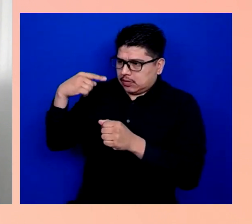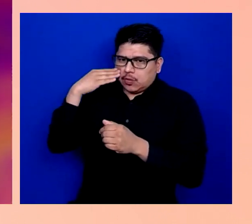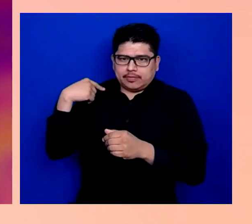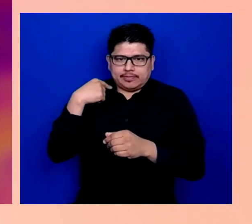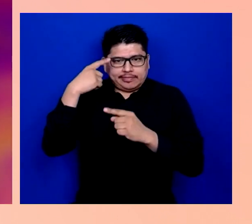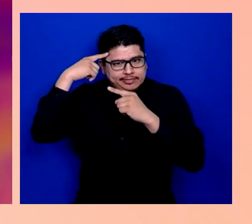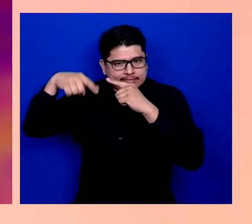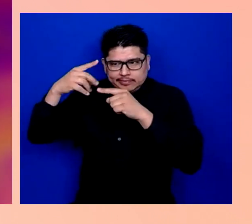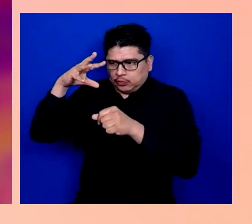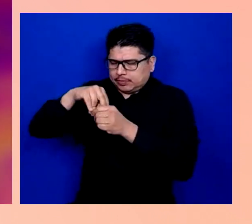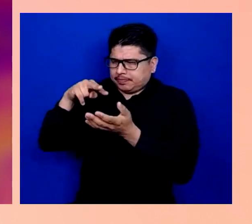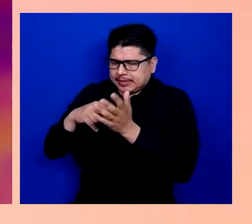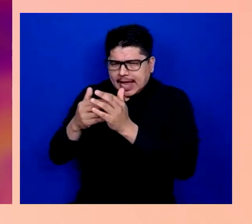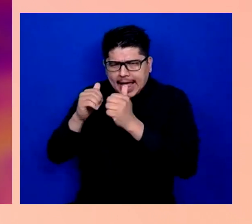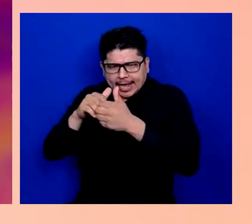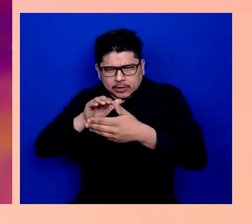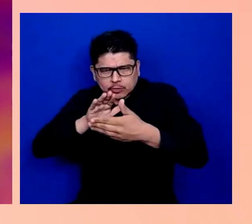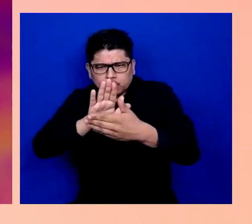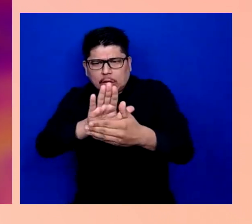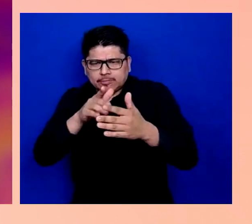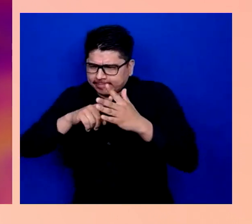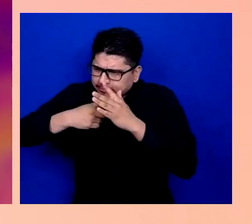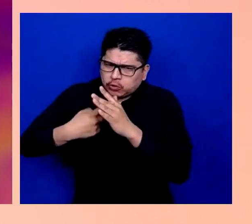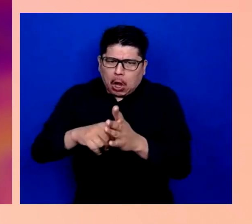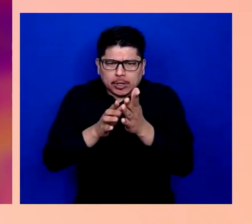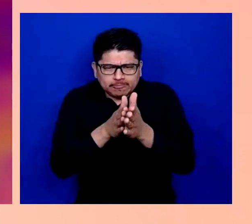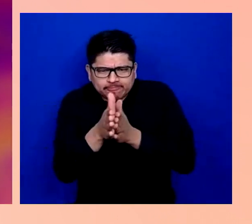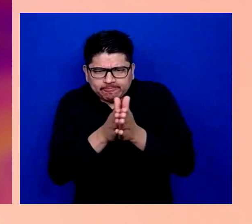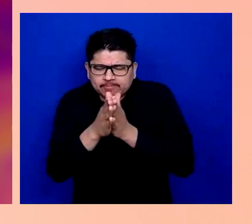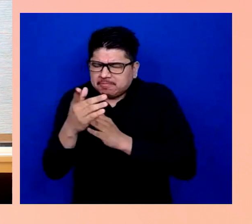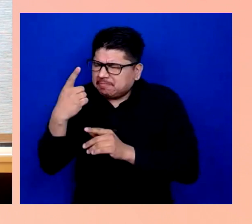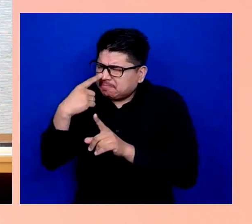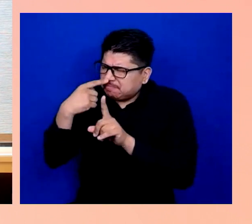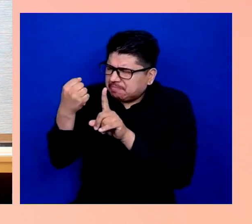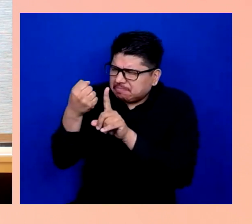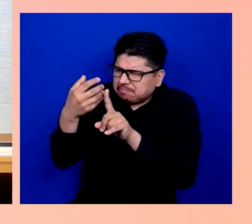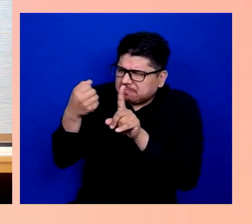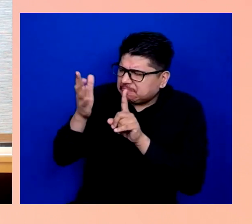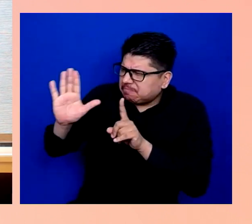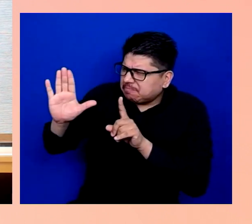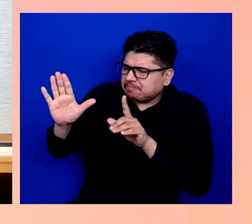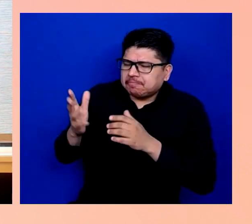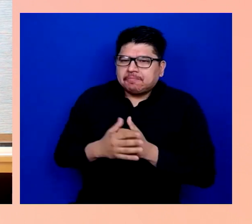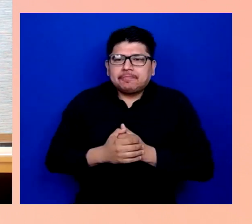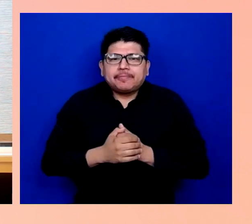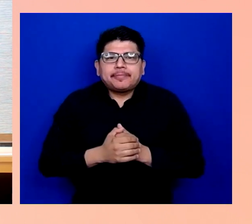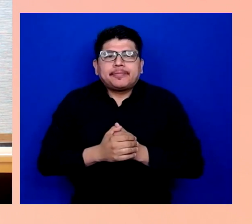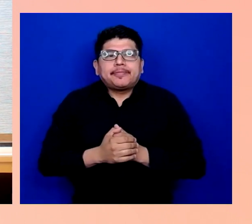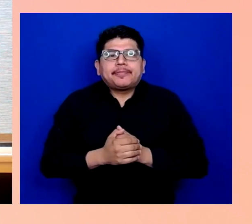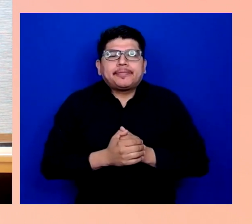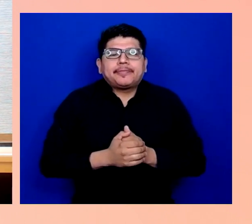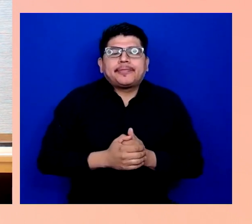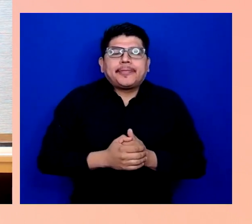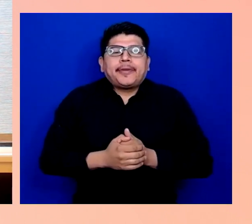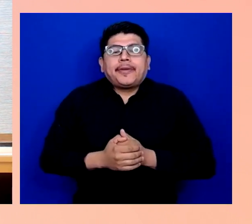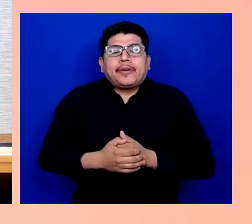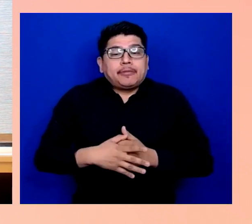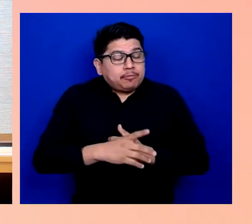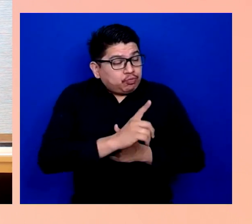Can you explain your thoughts behind that framing? Yeah, sure. Well, first of all, I want to give a shout out to Margaret Price,